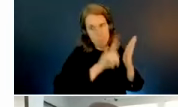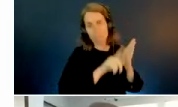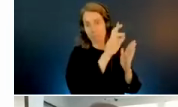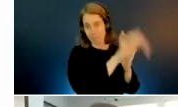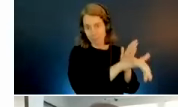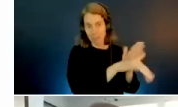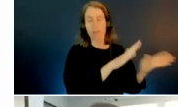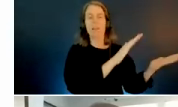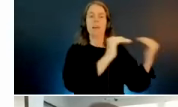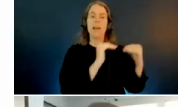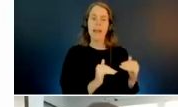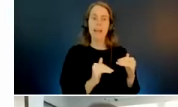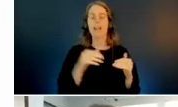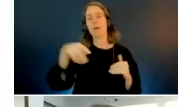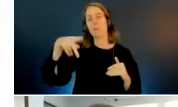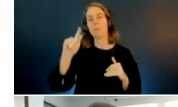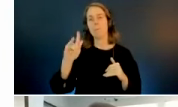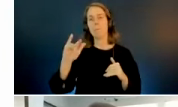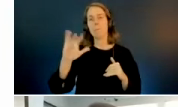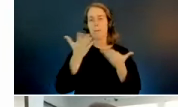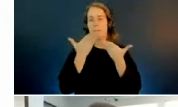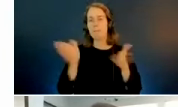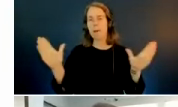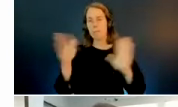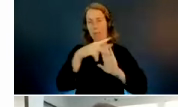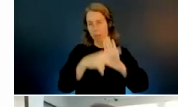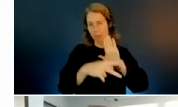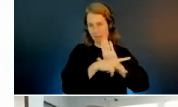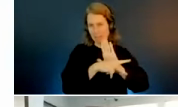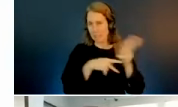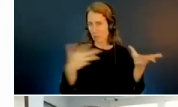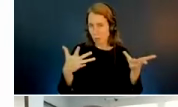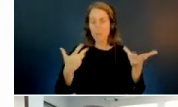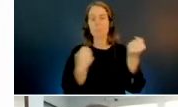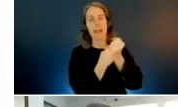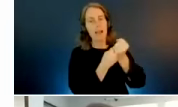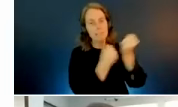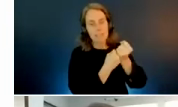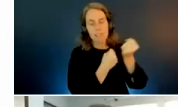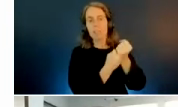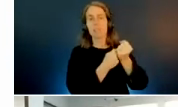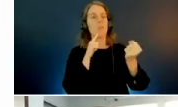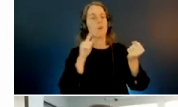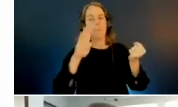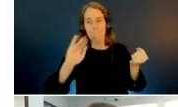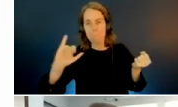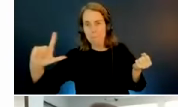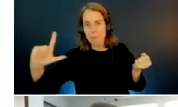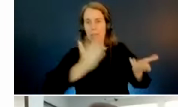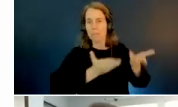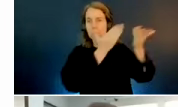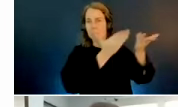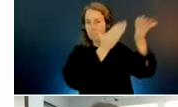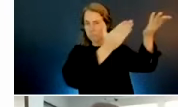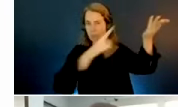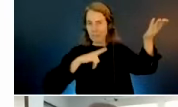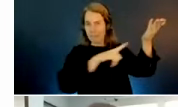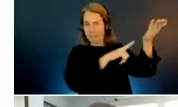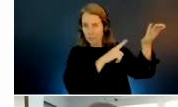uh for bills and measures that would benefit our clients um and people with disabilities statewide